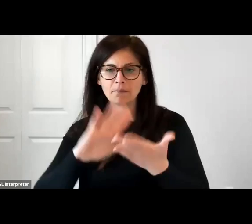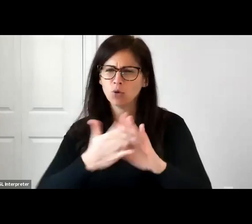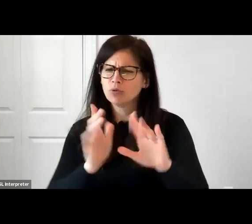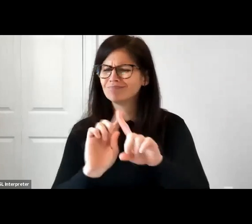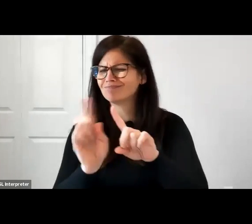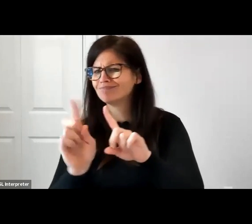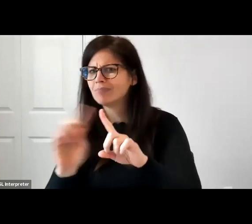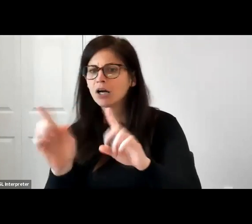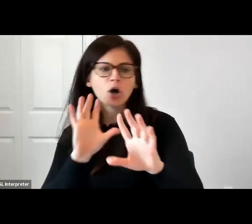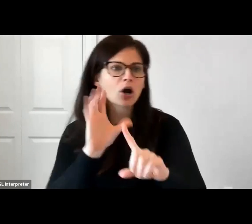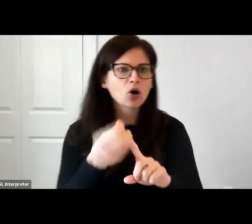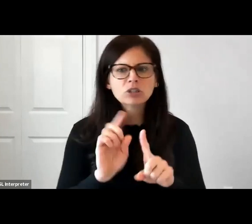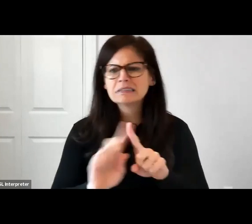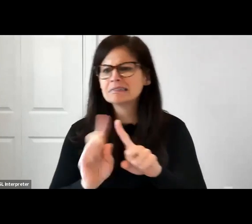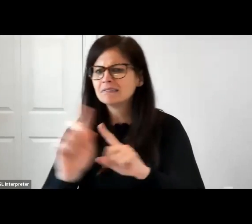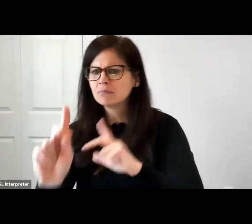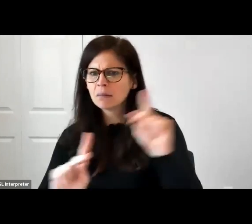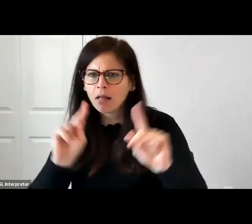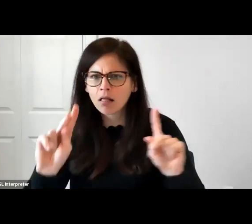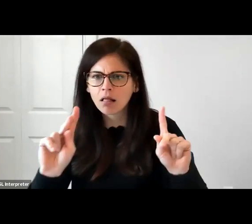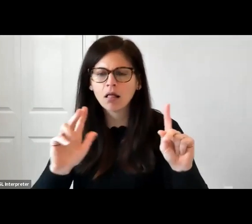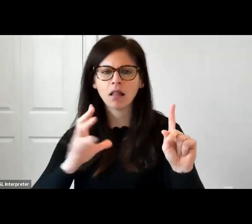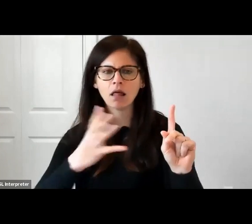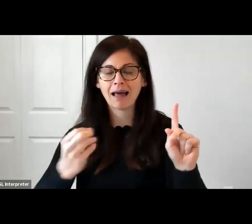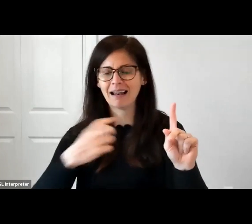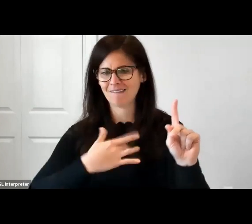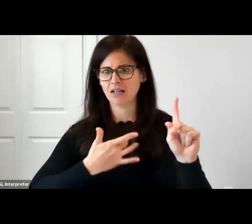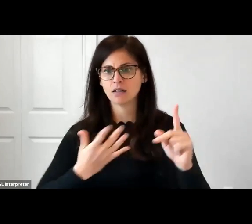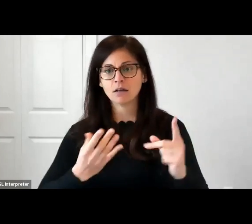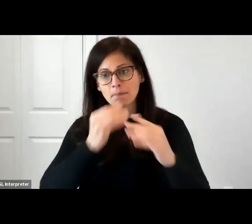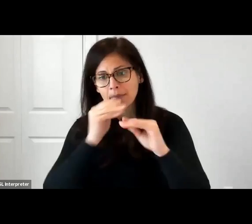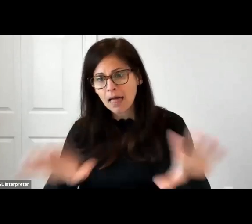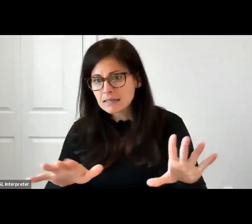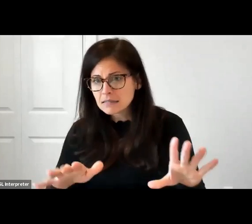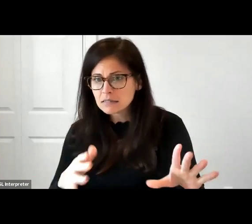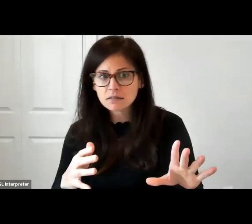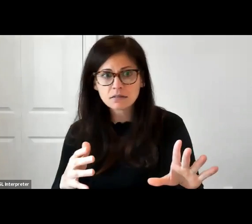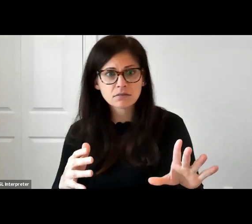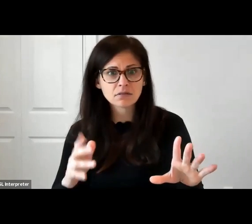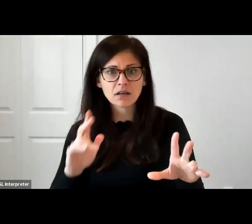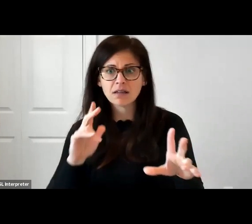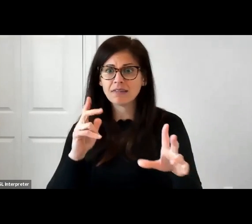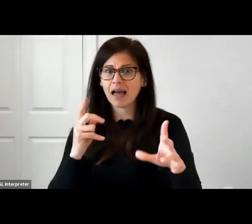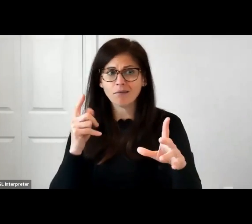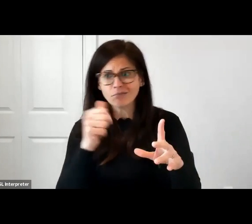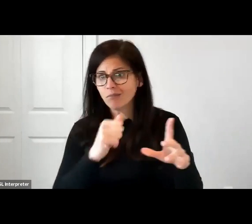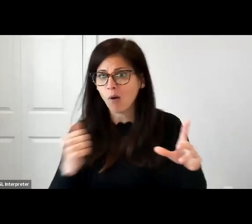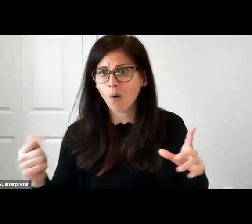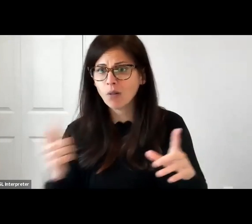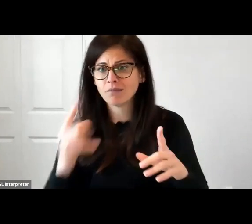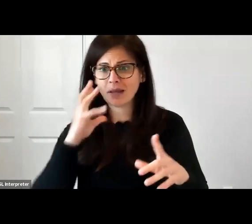different people, and I feel so blessed to have been surrounded by all of that growing up.